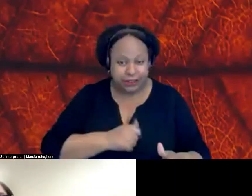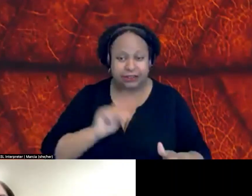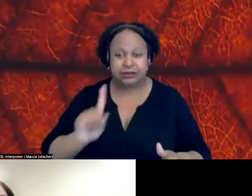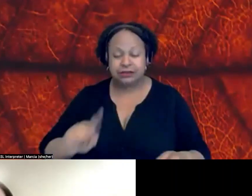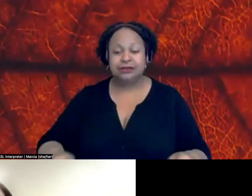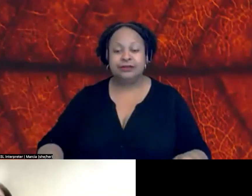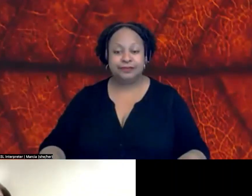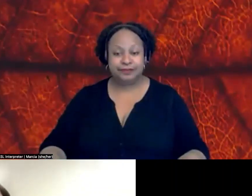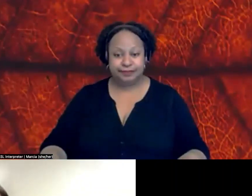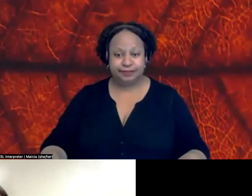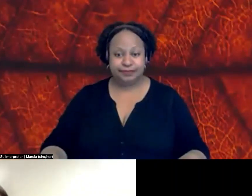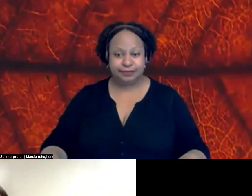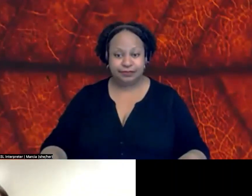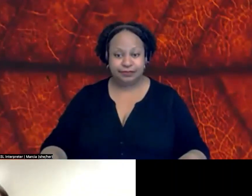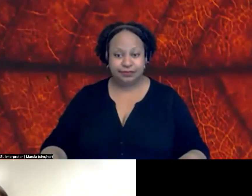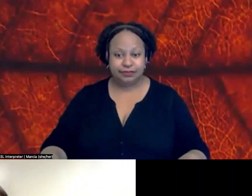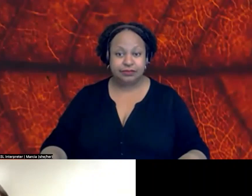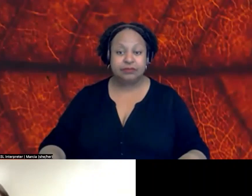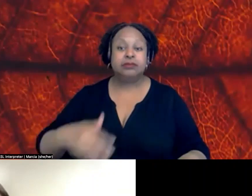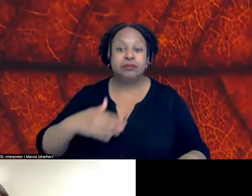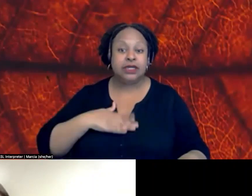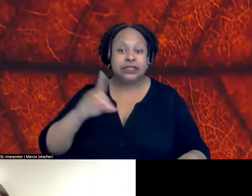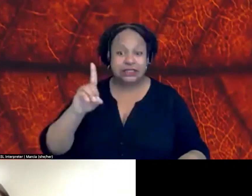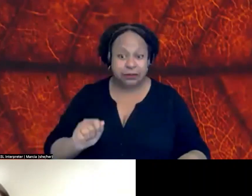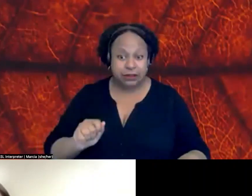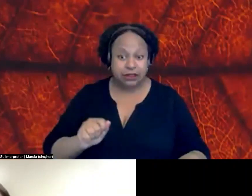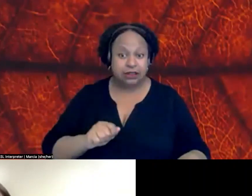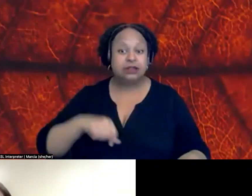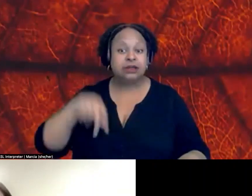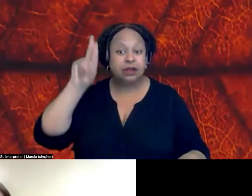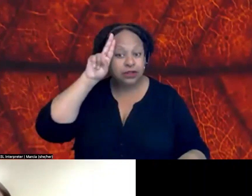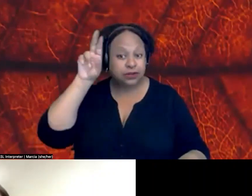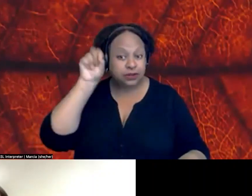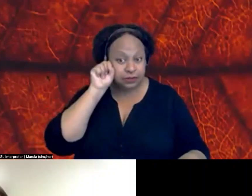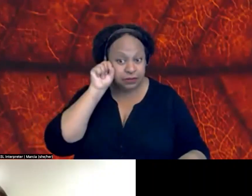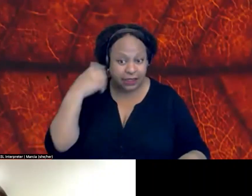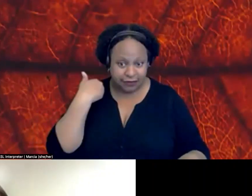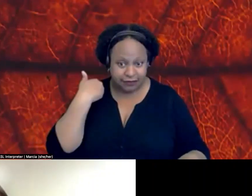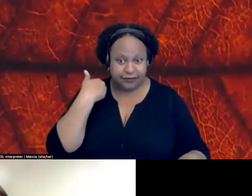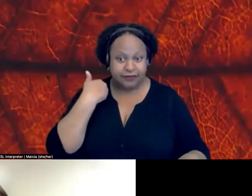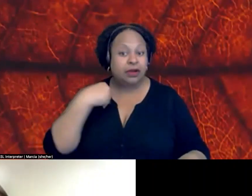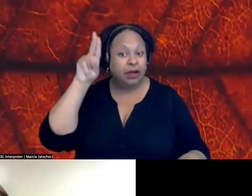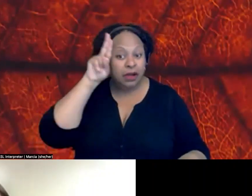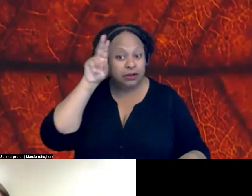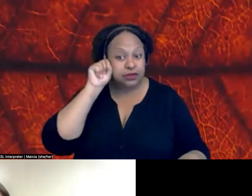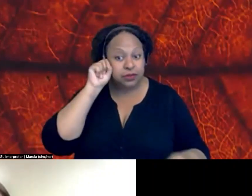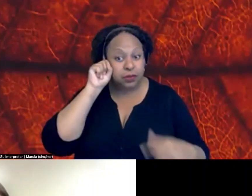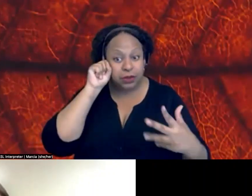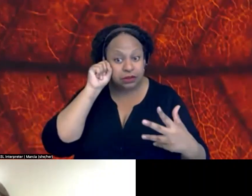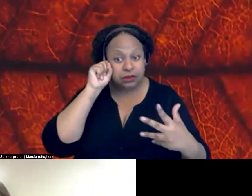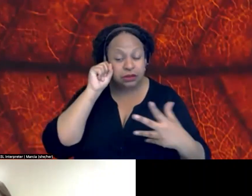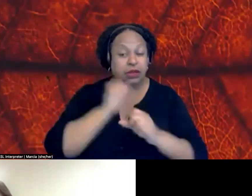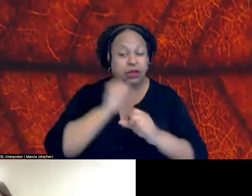My disability is Usher syndrome and so what Usher syndrome causes is hearing loss,